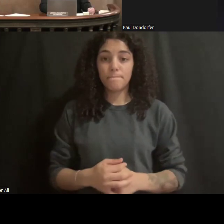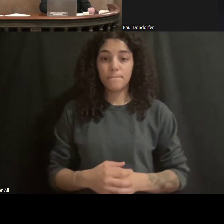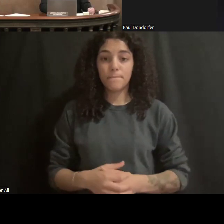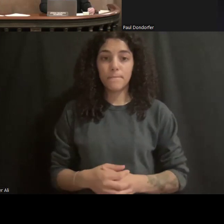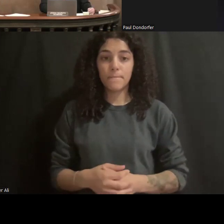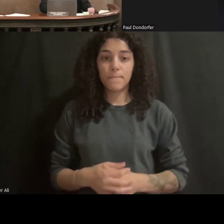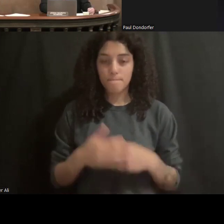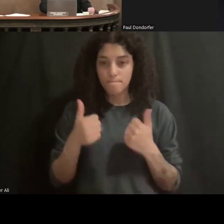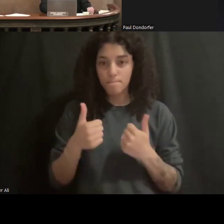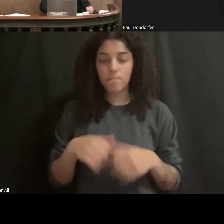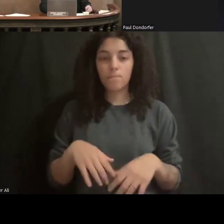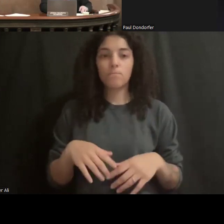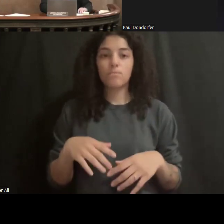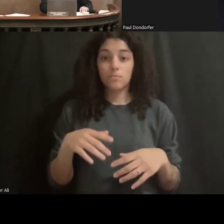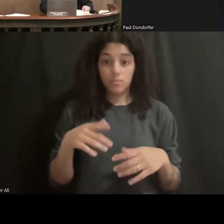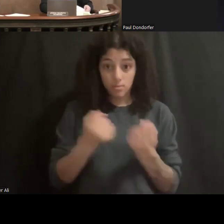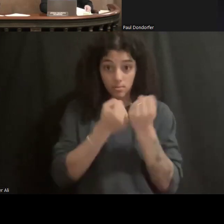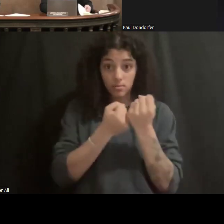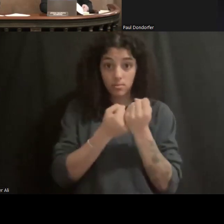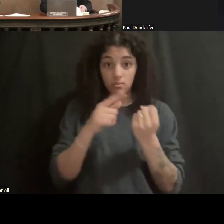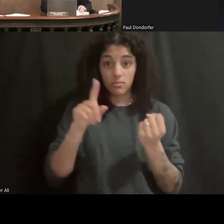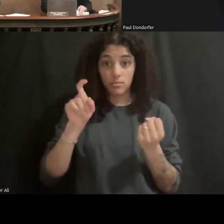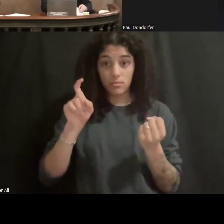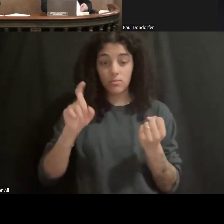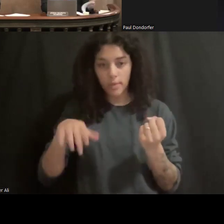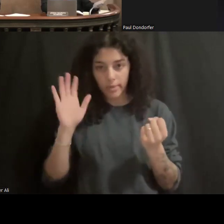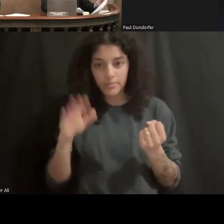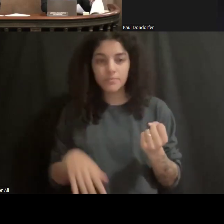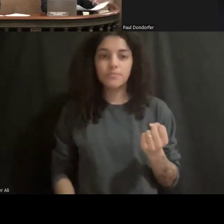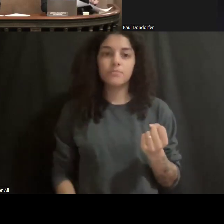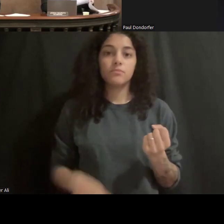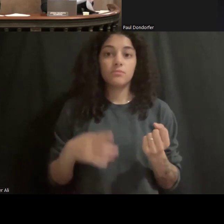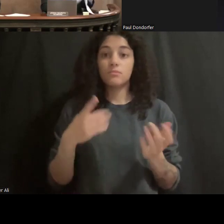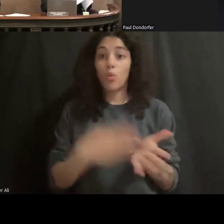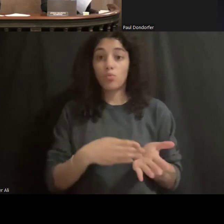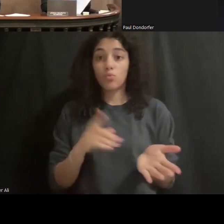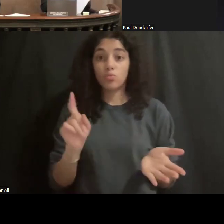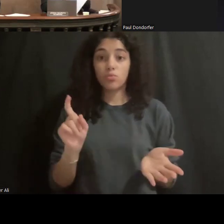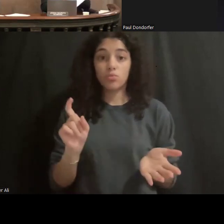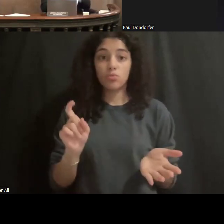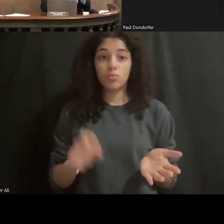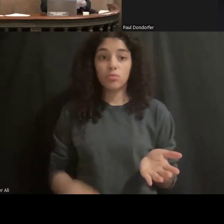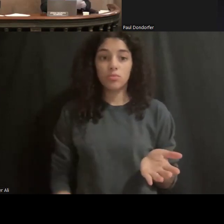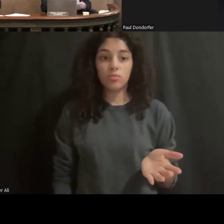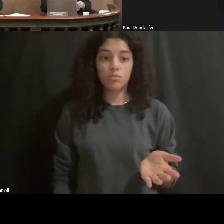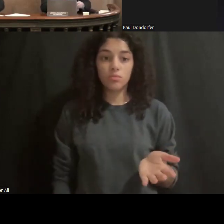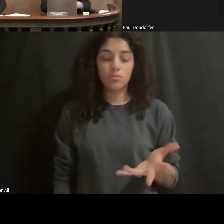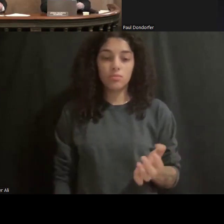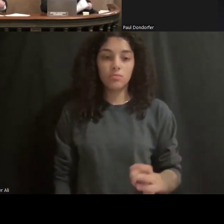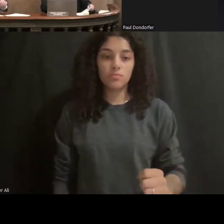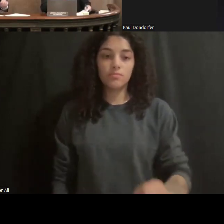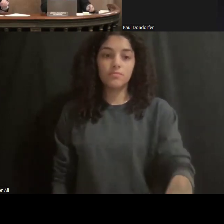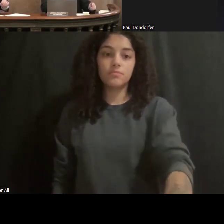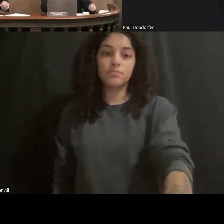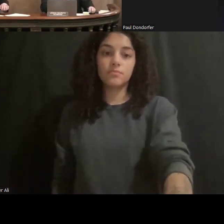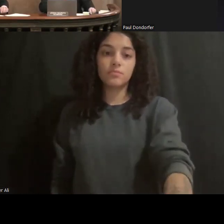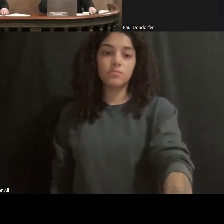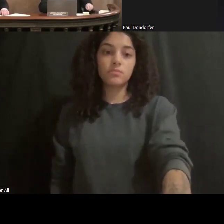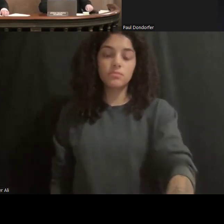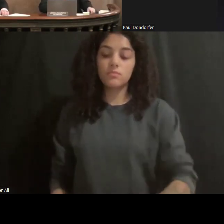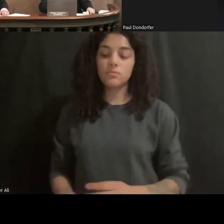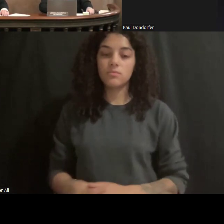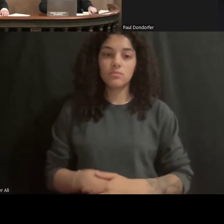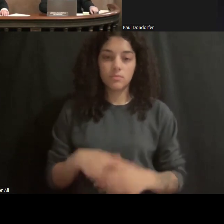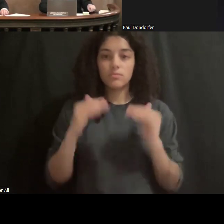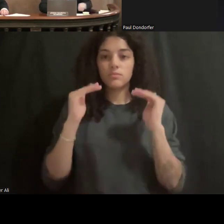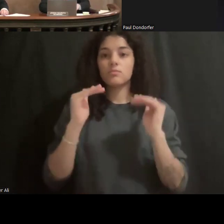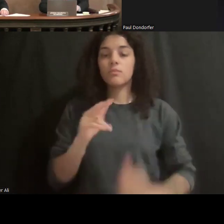Okay seeing none All in favor I Any opposed Item carries Next item Item number 33 referral